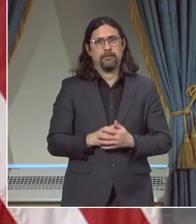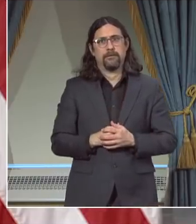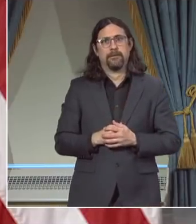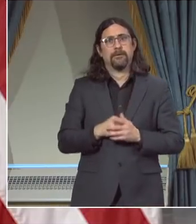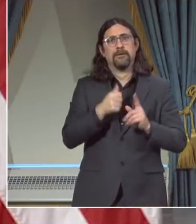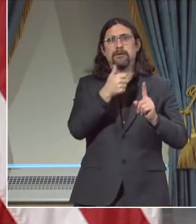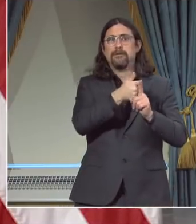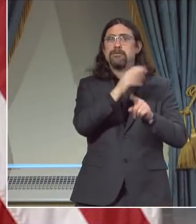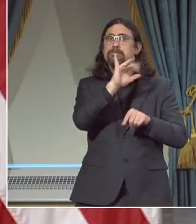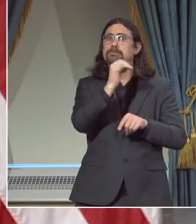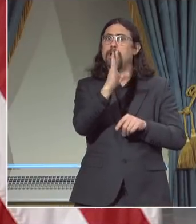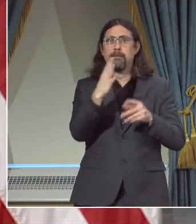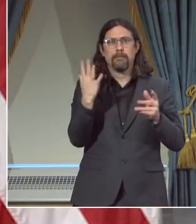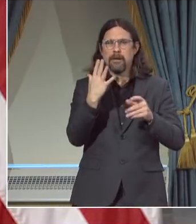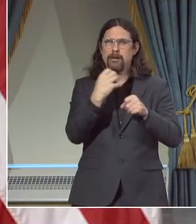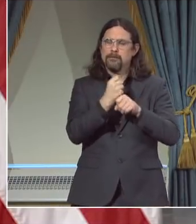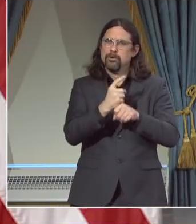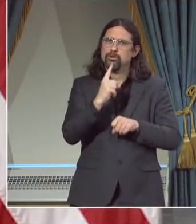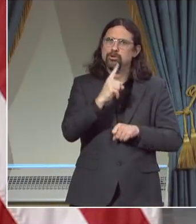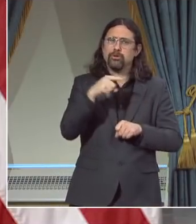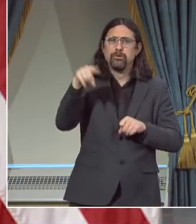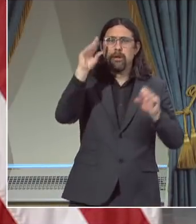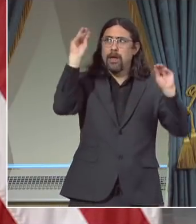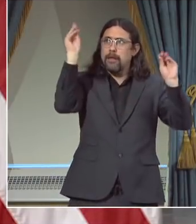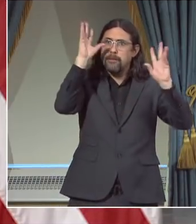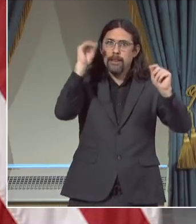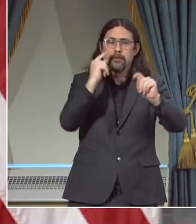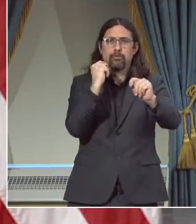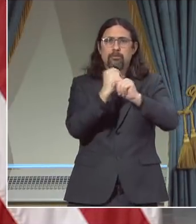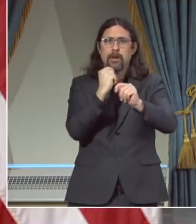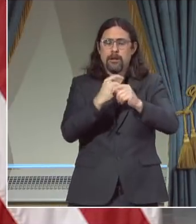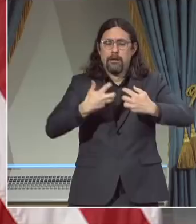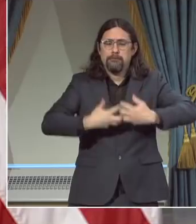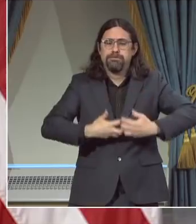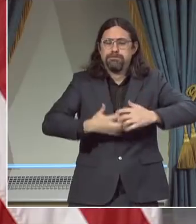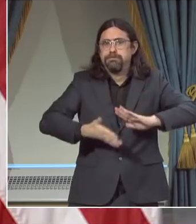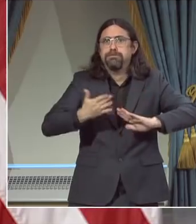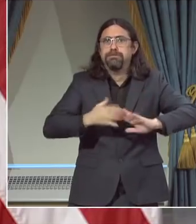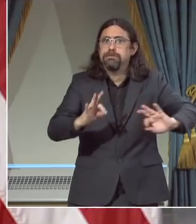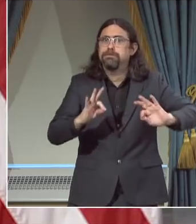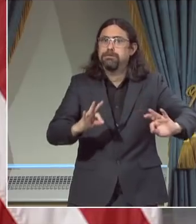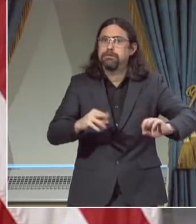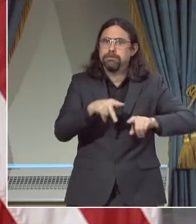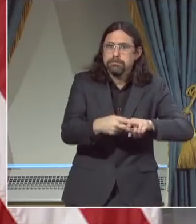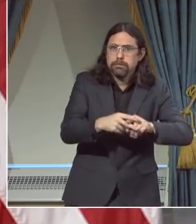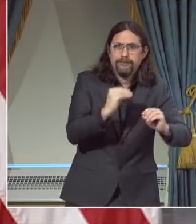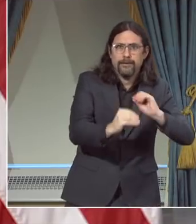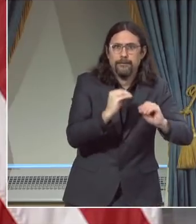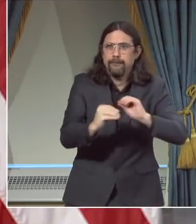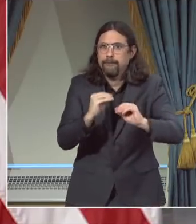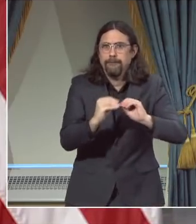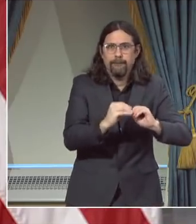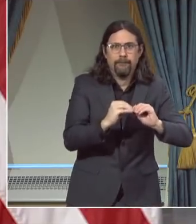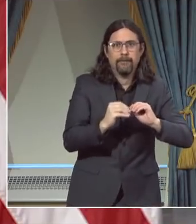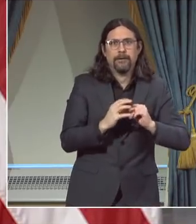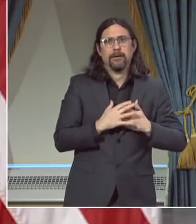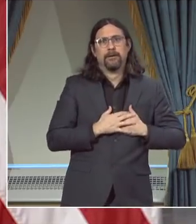HITS IS THE MAN WHO KEEPS US SAFE BECAUSE HE KEPT THE AMBULANCES IN GOOD REPAIR SO HE COULD BE THERE TO HELP ALL OF US.